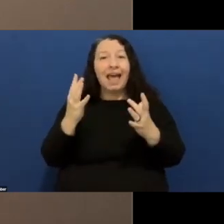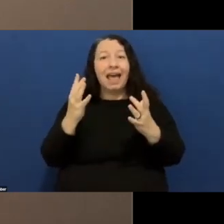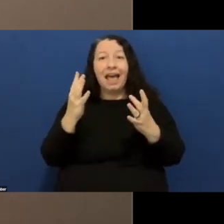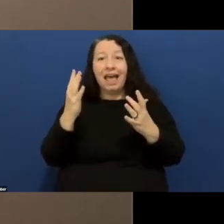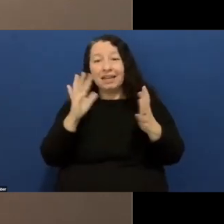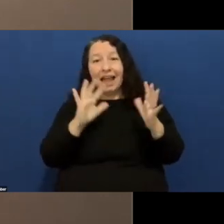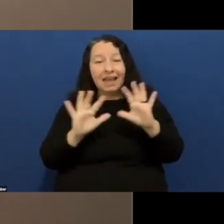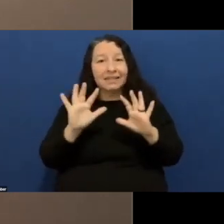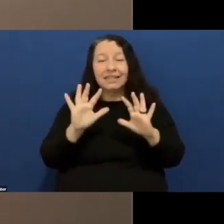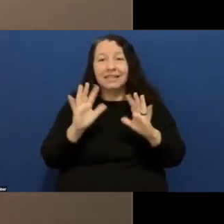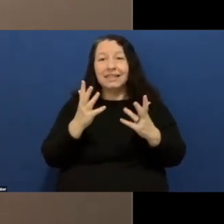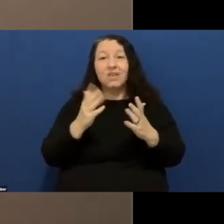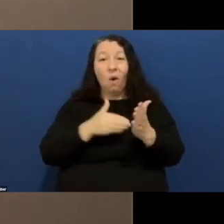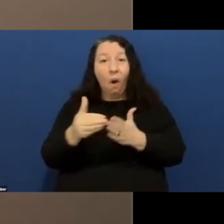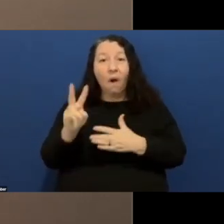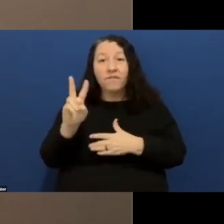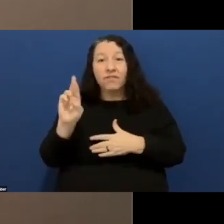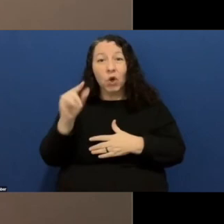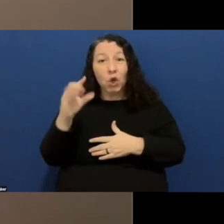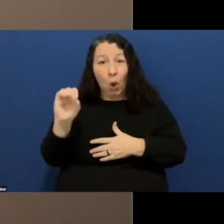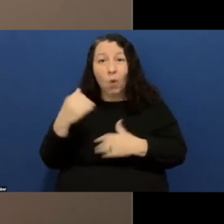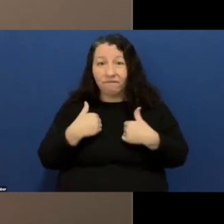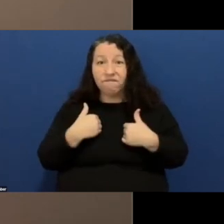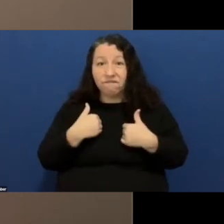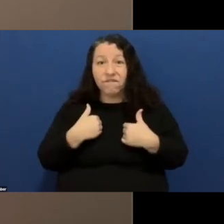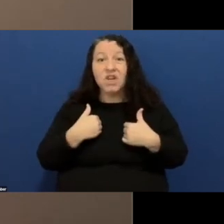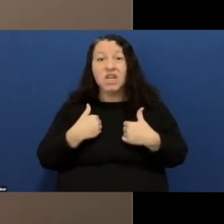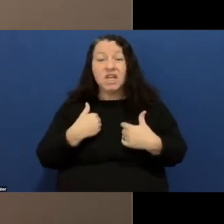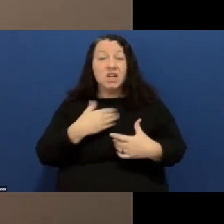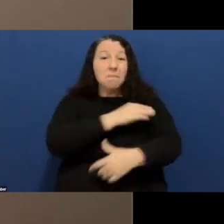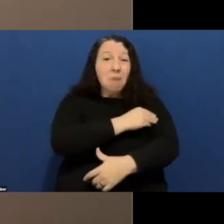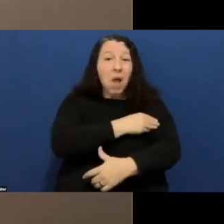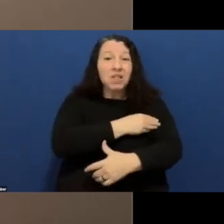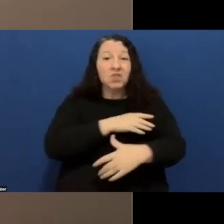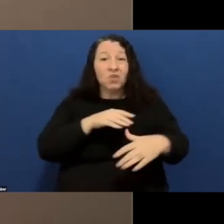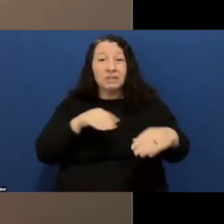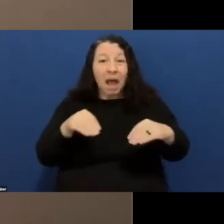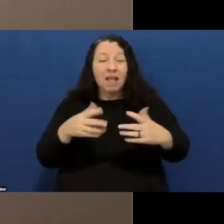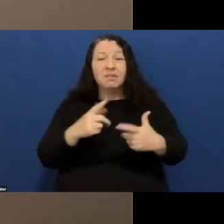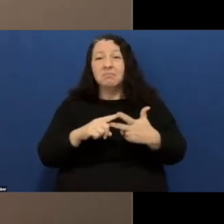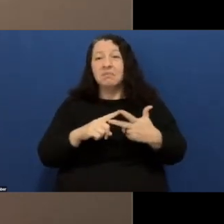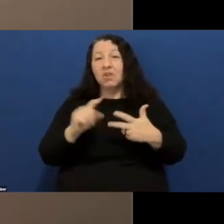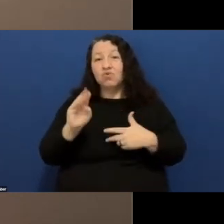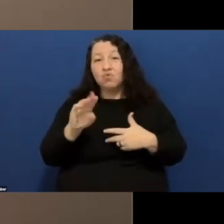light headed and dizzy, often with vertigo. I have tremors and muscle spasms. My sleep